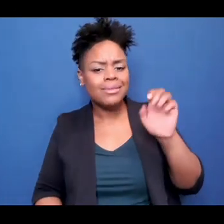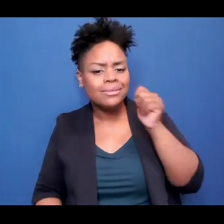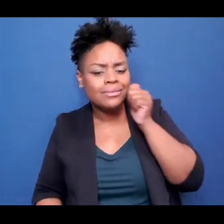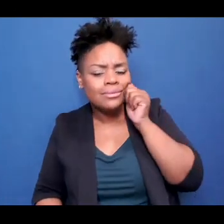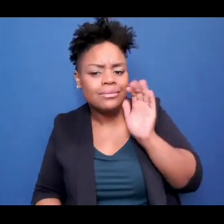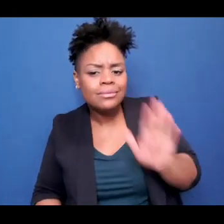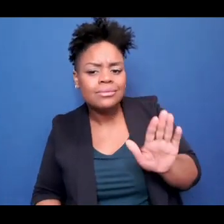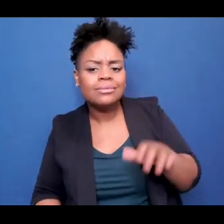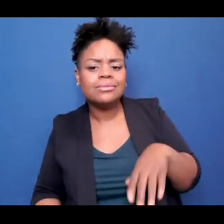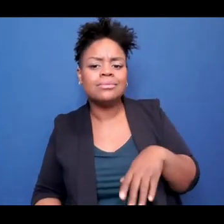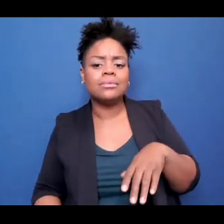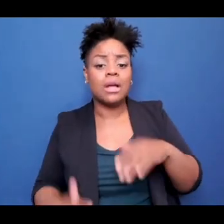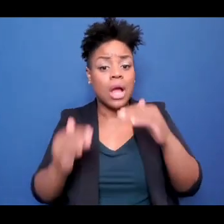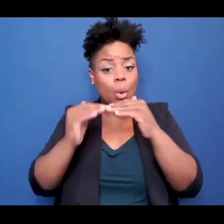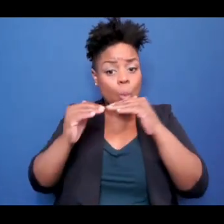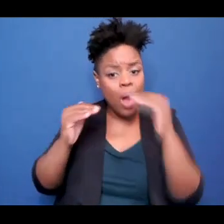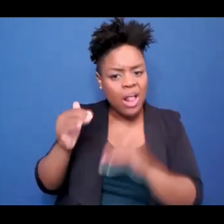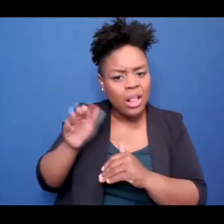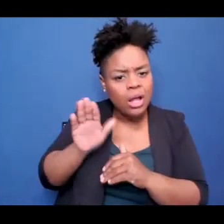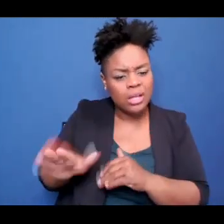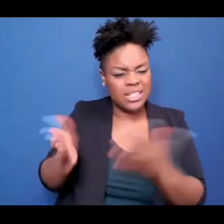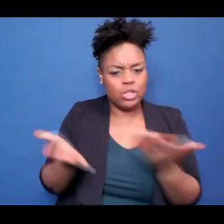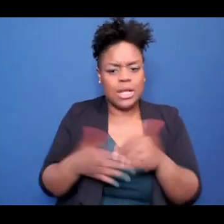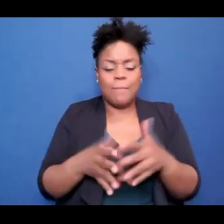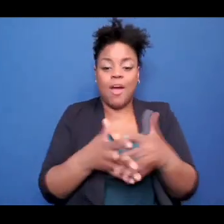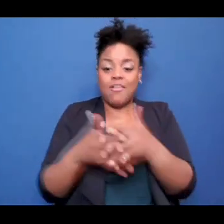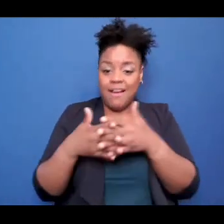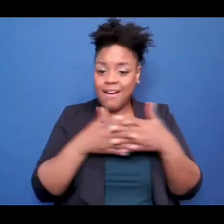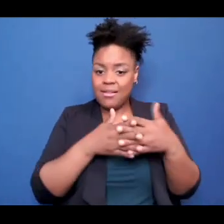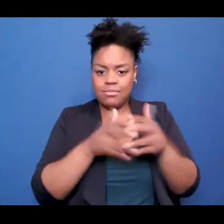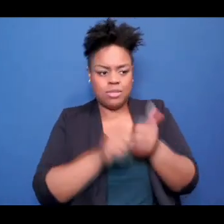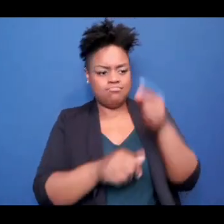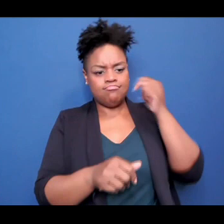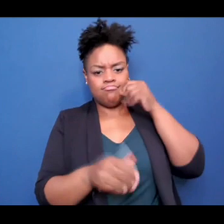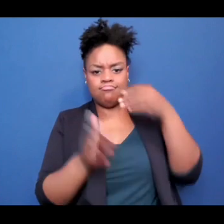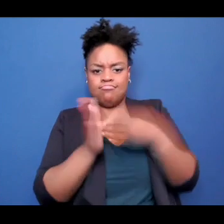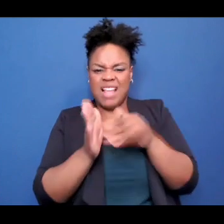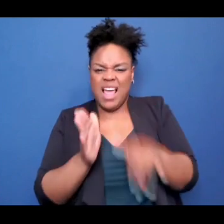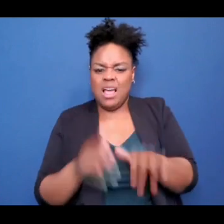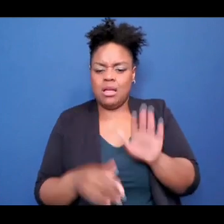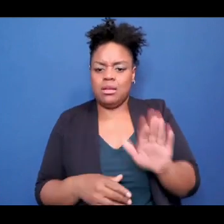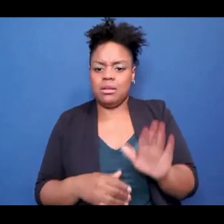AFRICAN-AMERICAN HEALTH, REFLECTING RACIAL INEQUALITIES IN THE UNITED STATES AND HOW